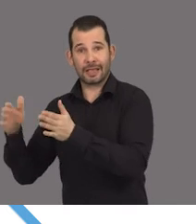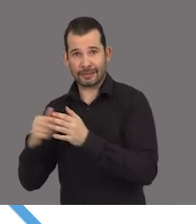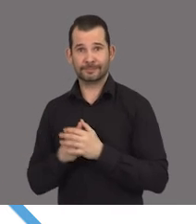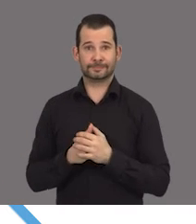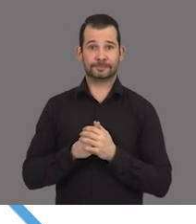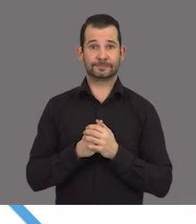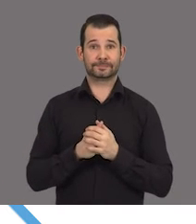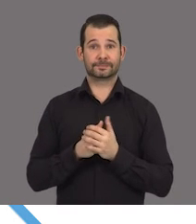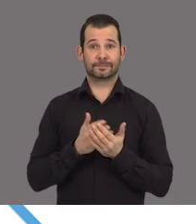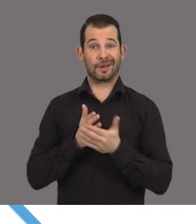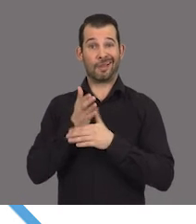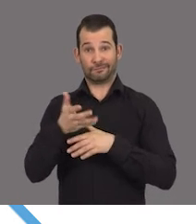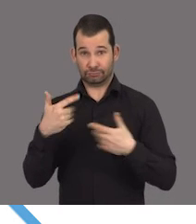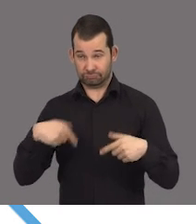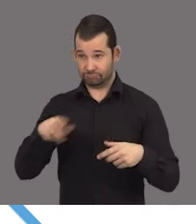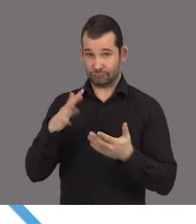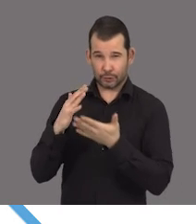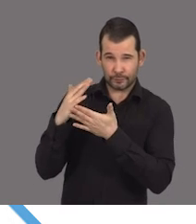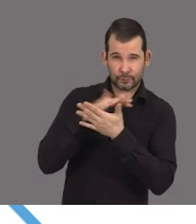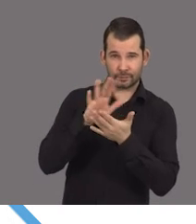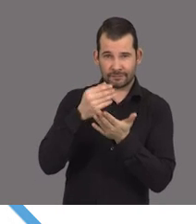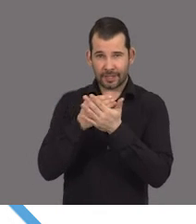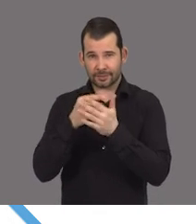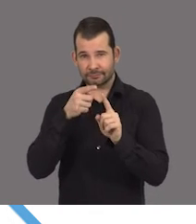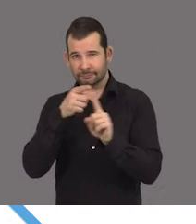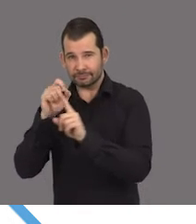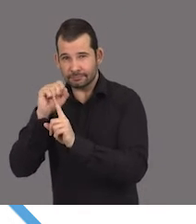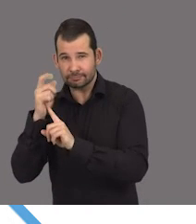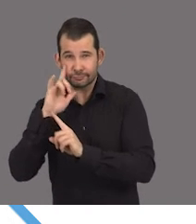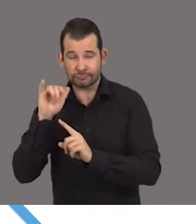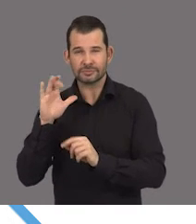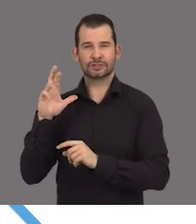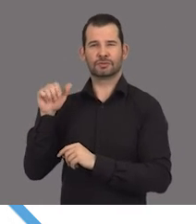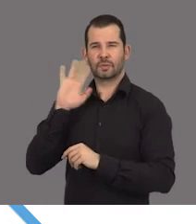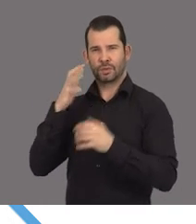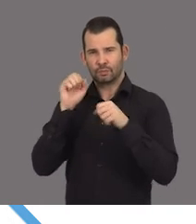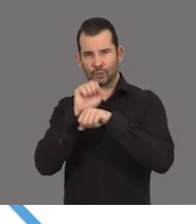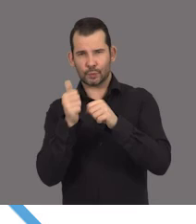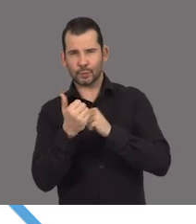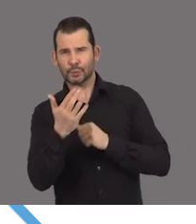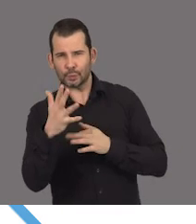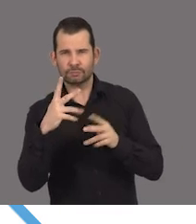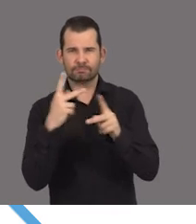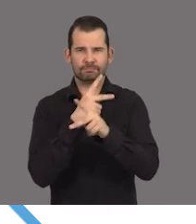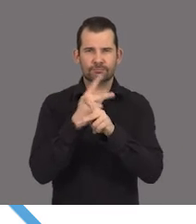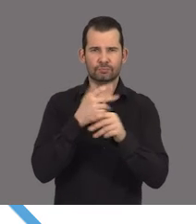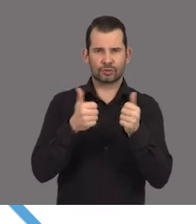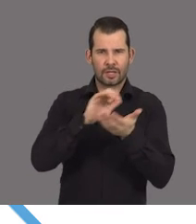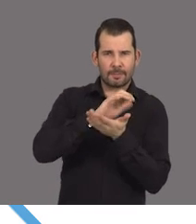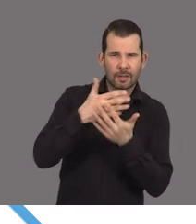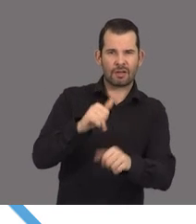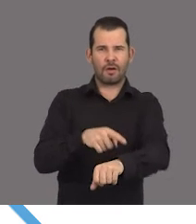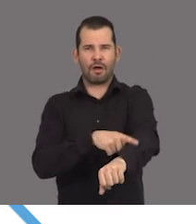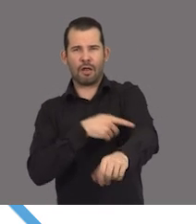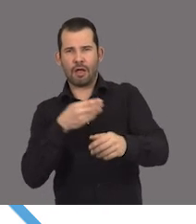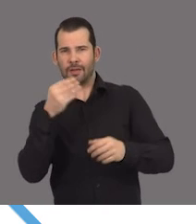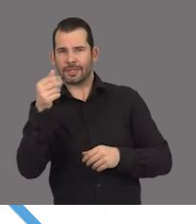After reviewing your financial details, the CRA will work with you to determine the amount and length of the payment arrangement.